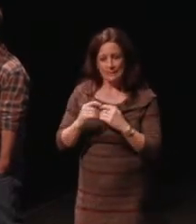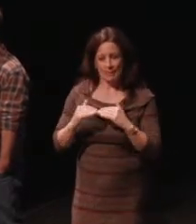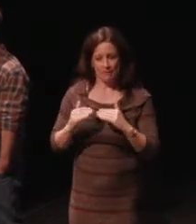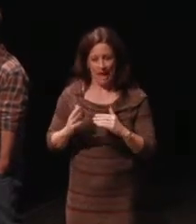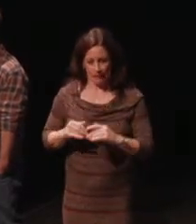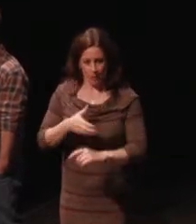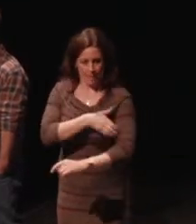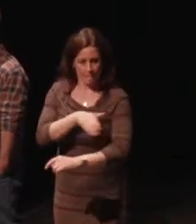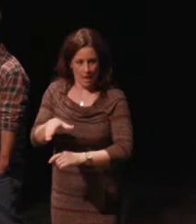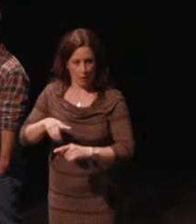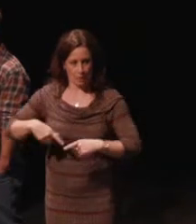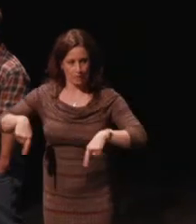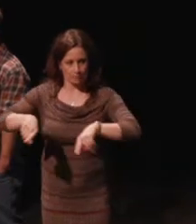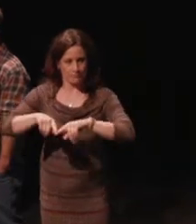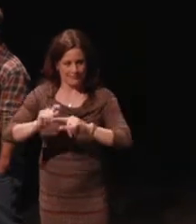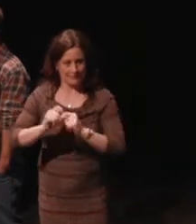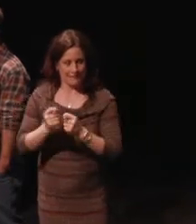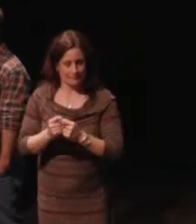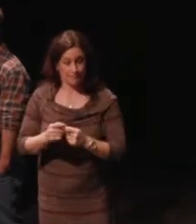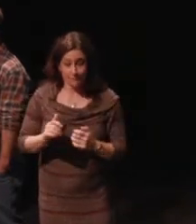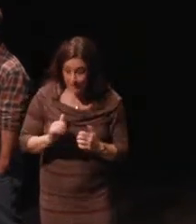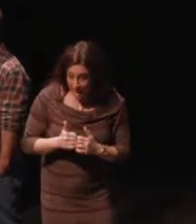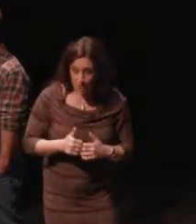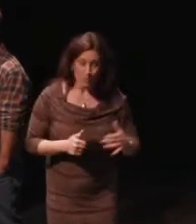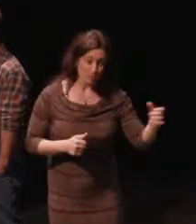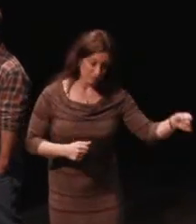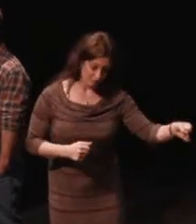And the way to do that is to get folks into the studio and actually show them